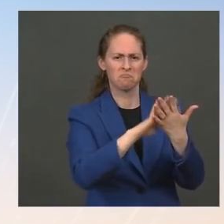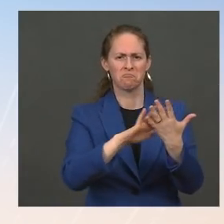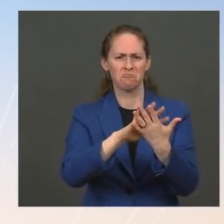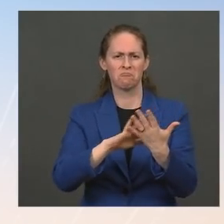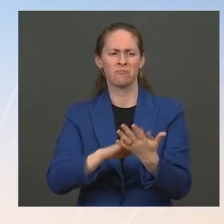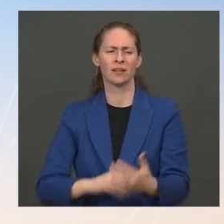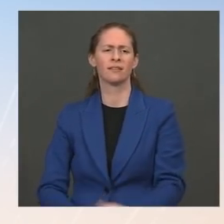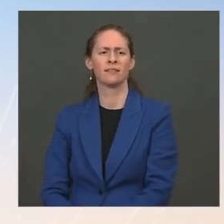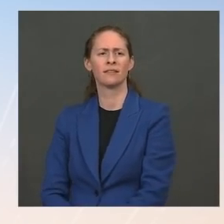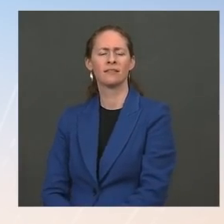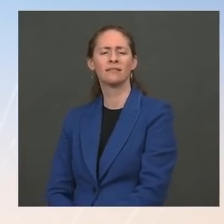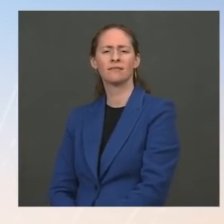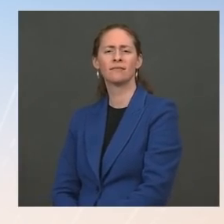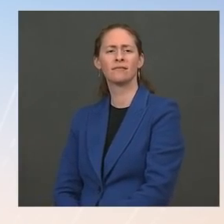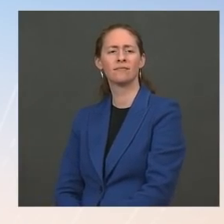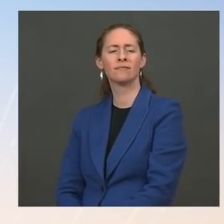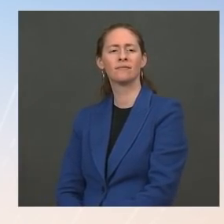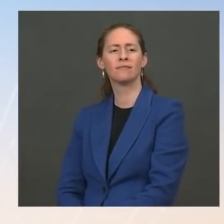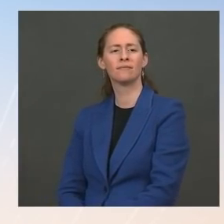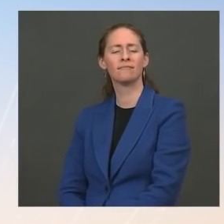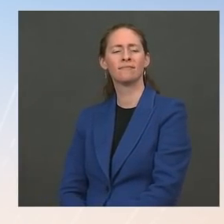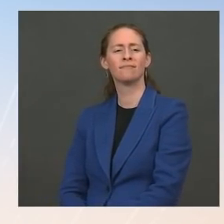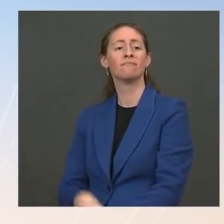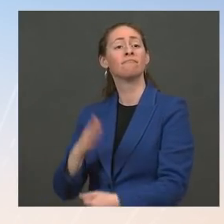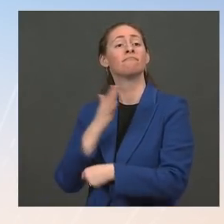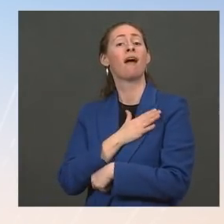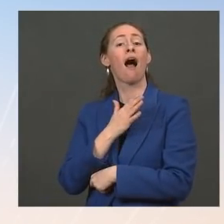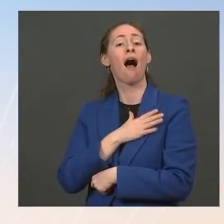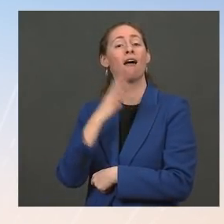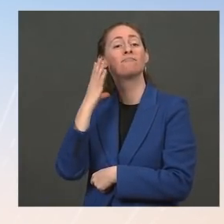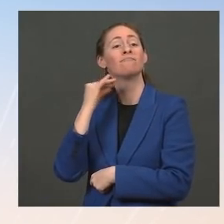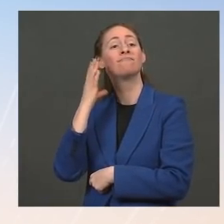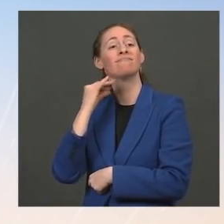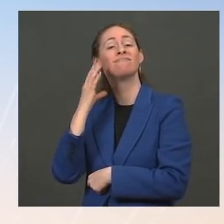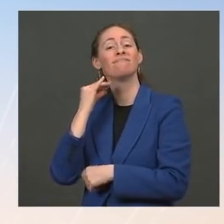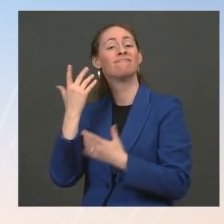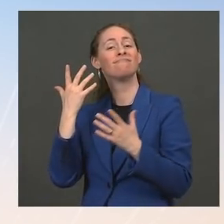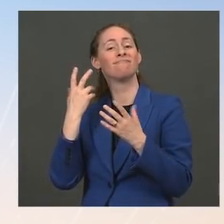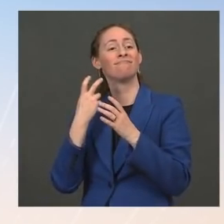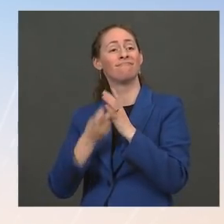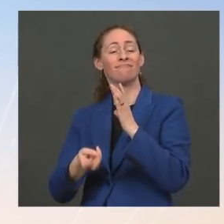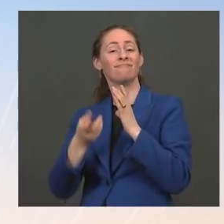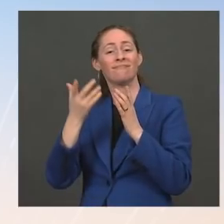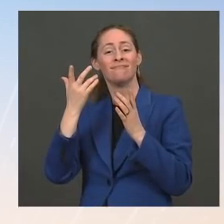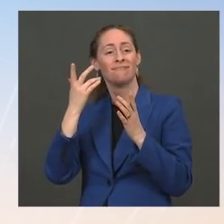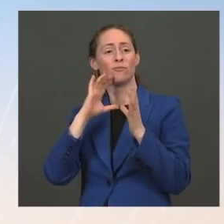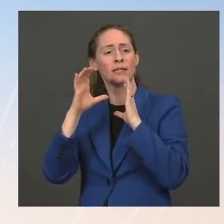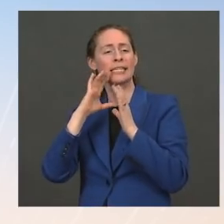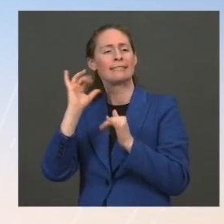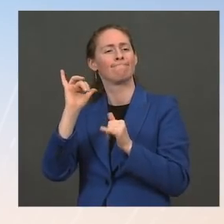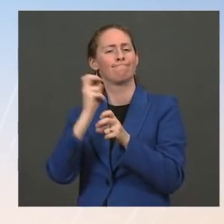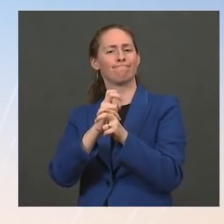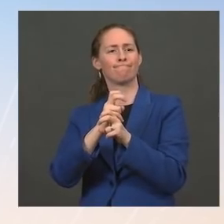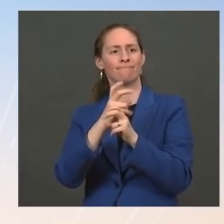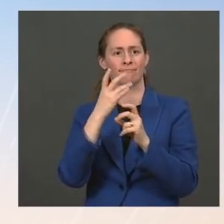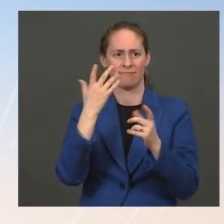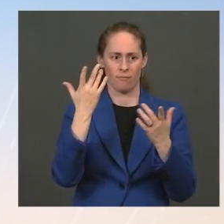or working communications, it is challenging to sell something before it exists. And now we have a package that the President is out there